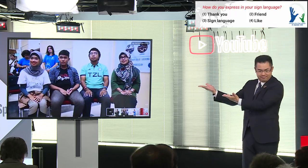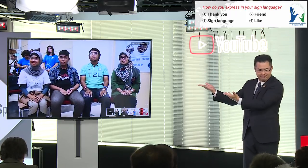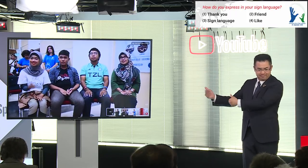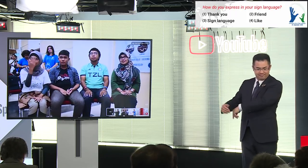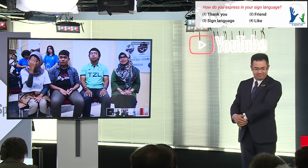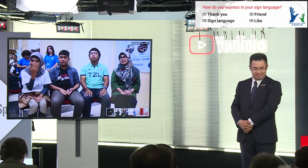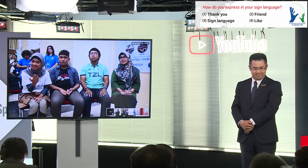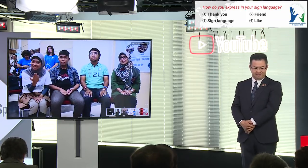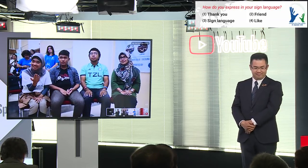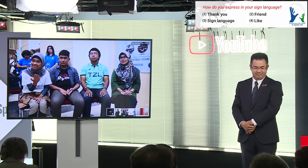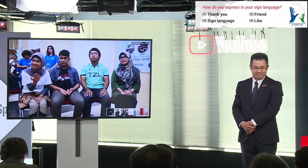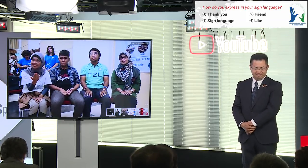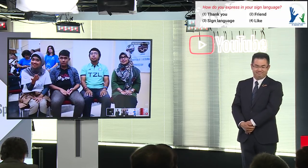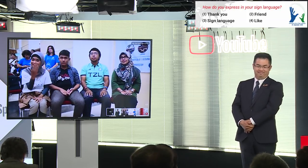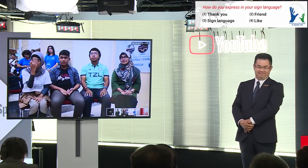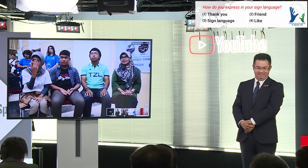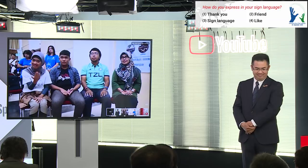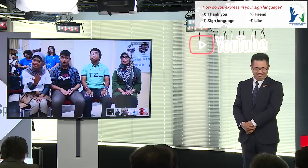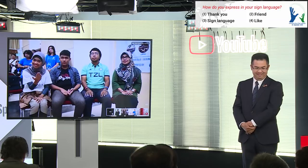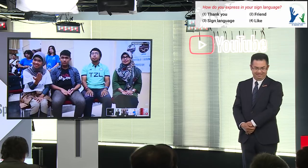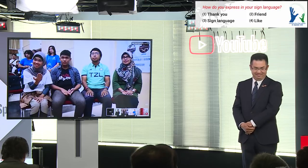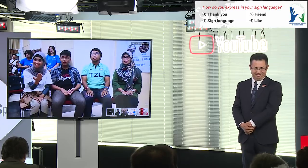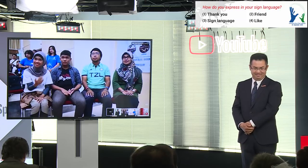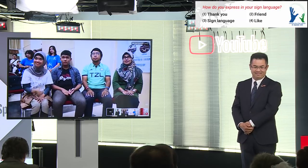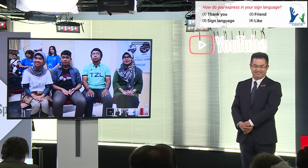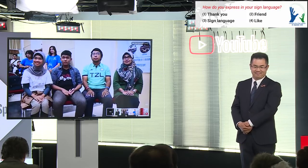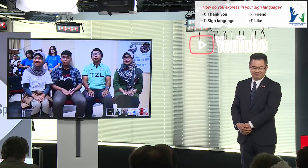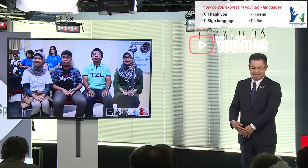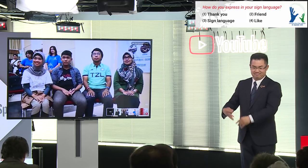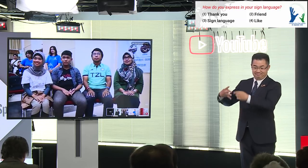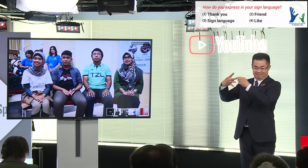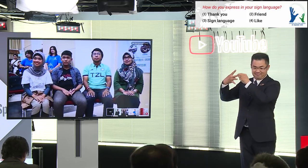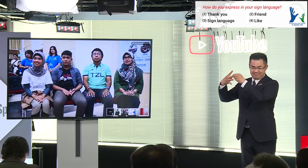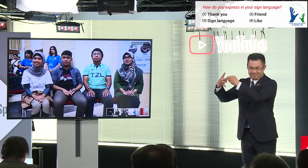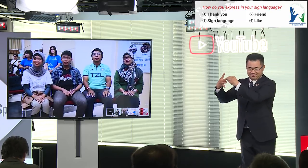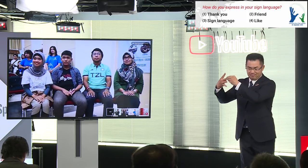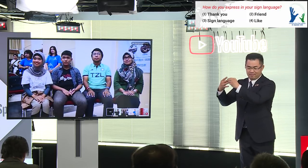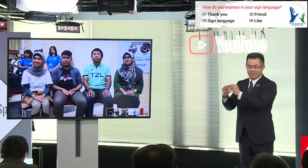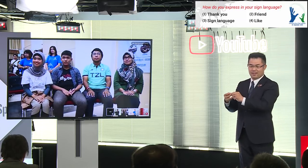From Indonesia. All right then. So Indonesian sign language, could you